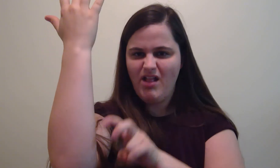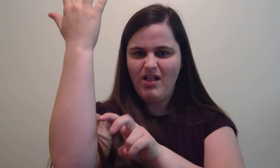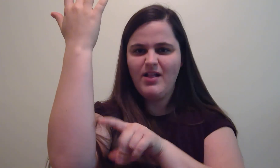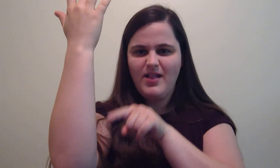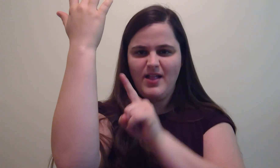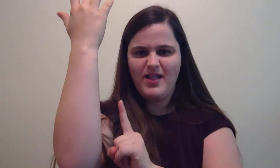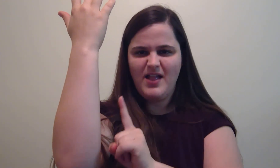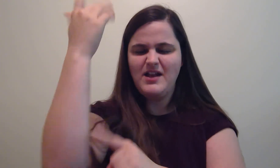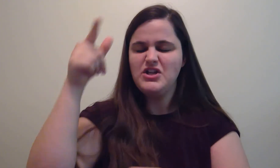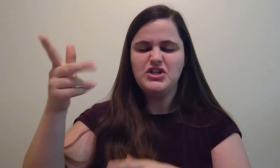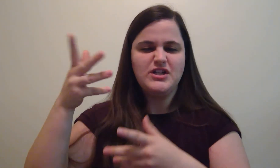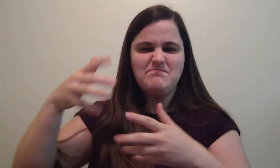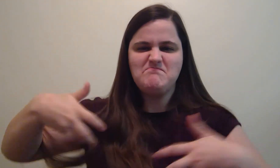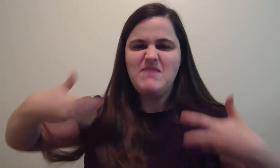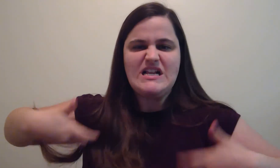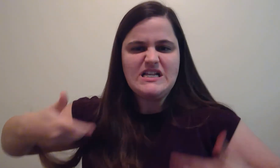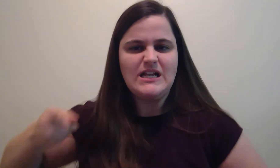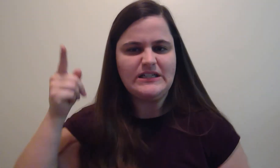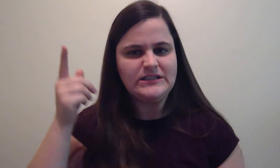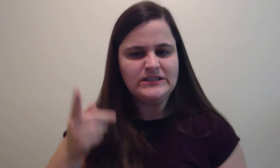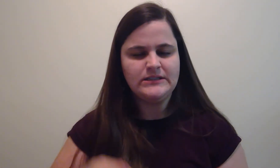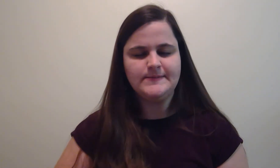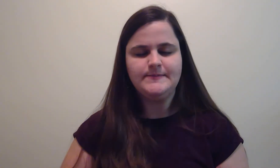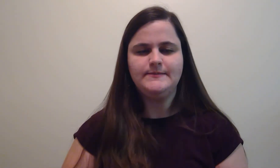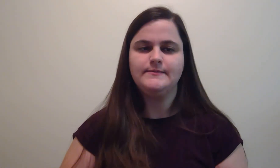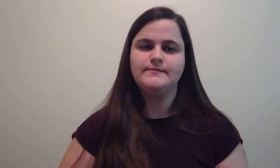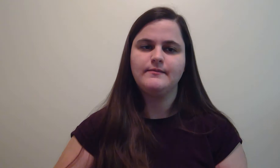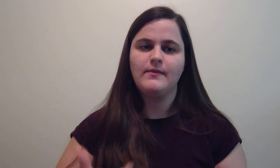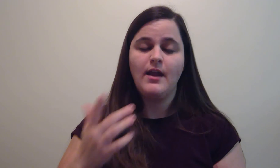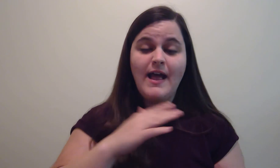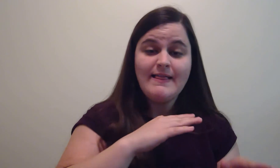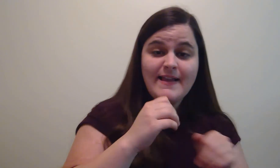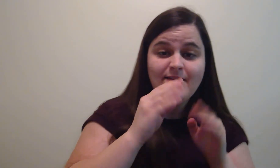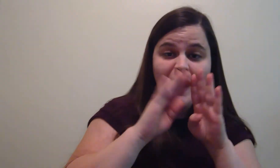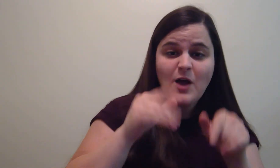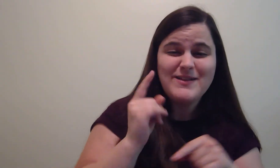I refused to wait under the tree with that Maniac monkey on the loose anymore.